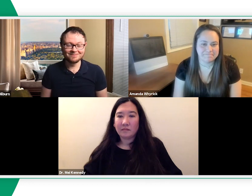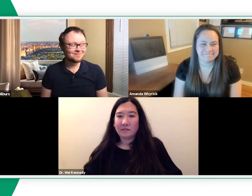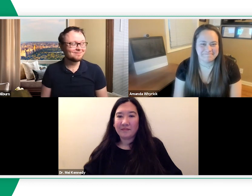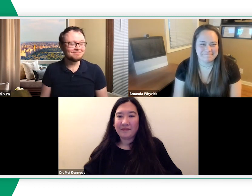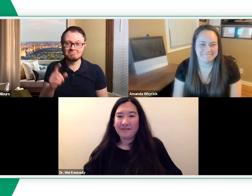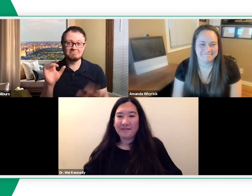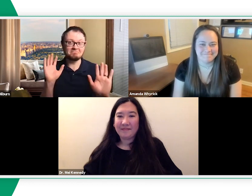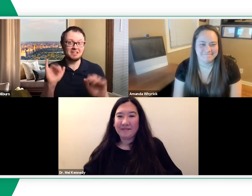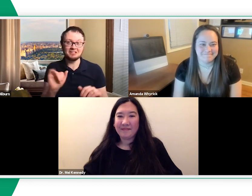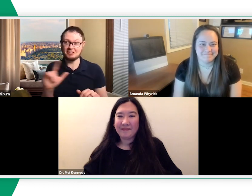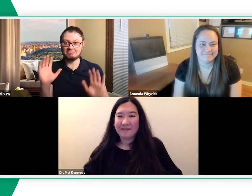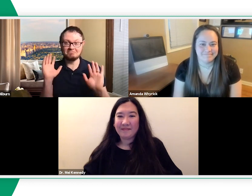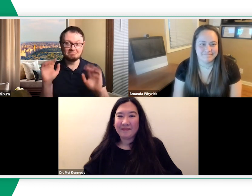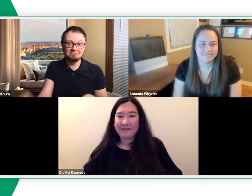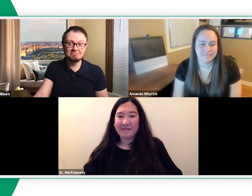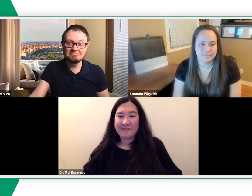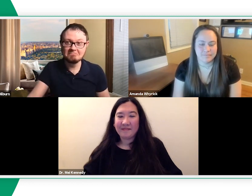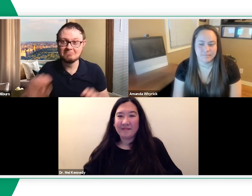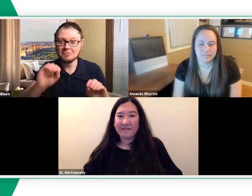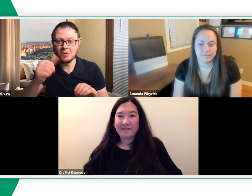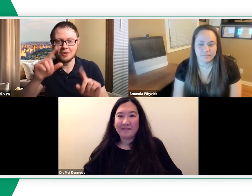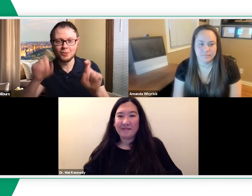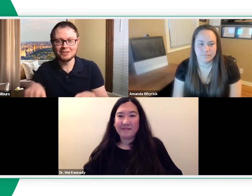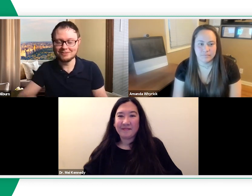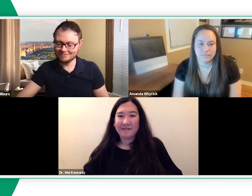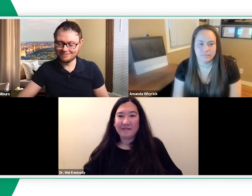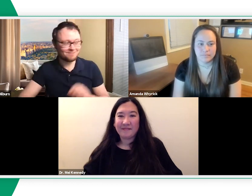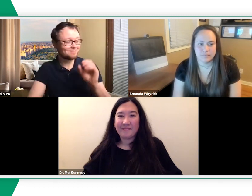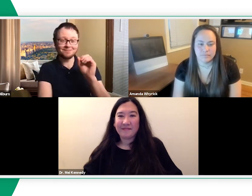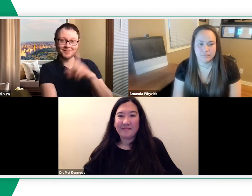copy of it. We would be happy to send it back to you. That was the only question that we